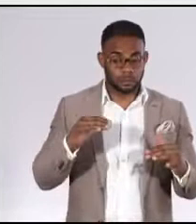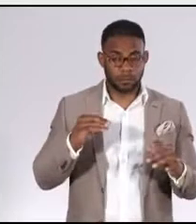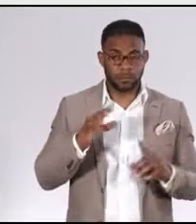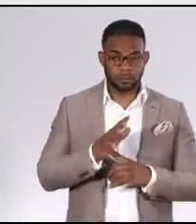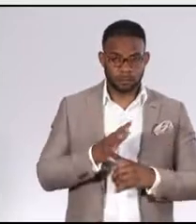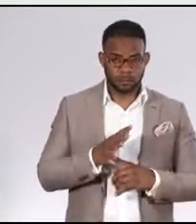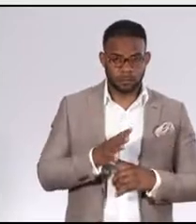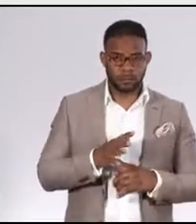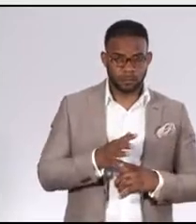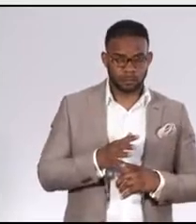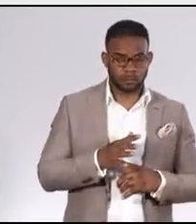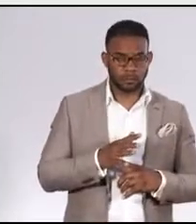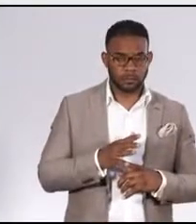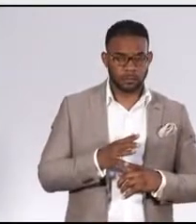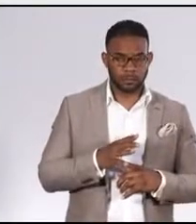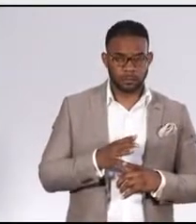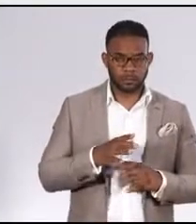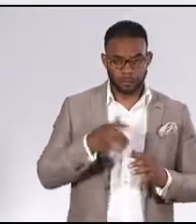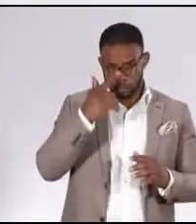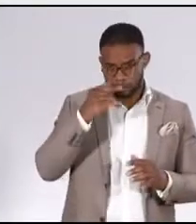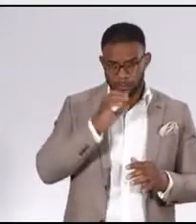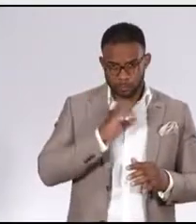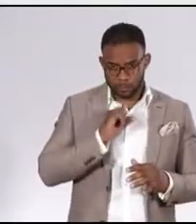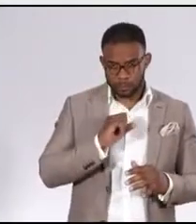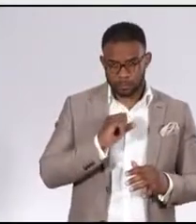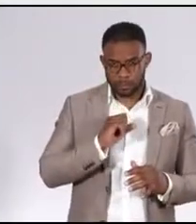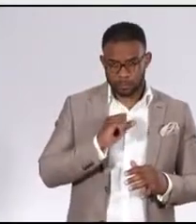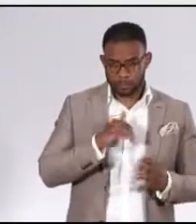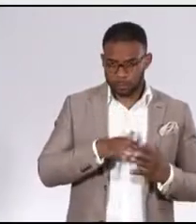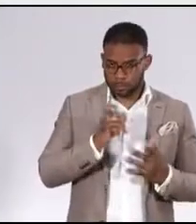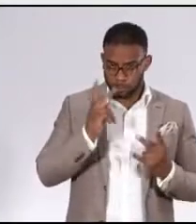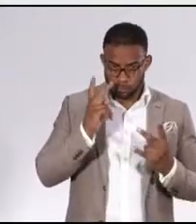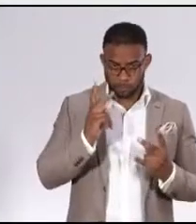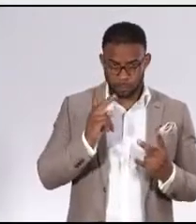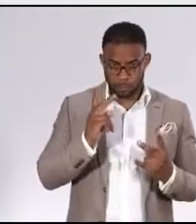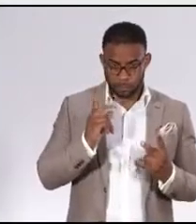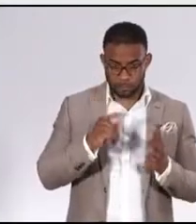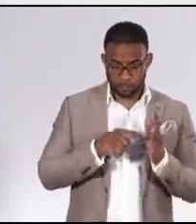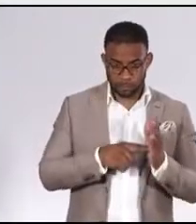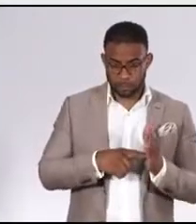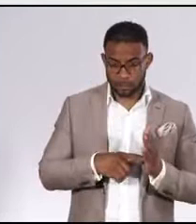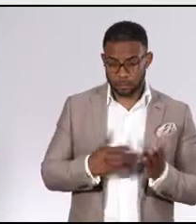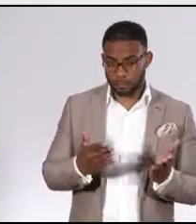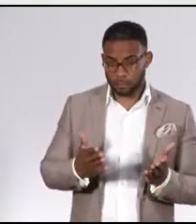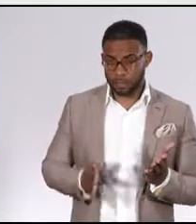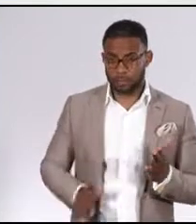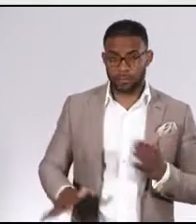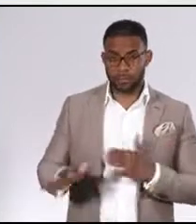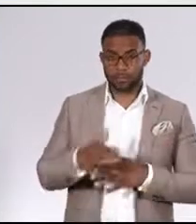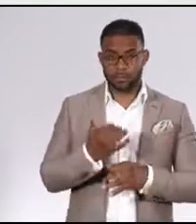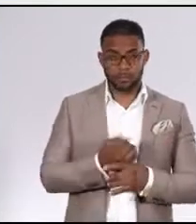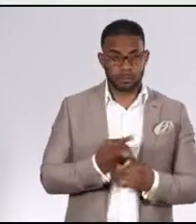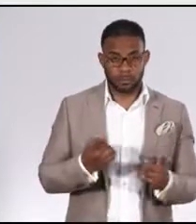um and do do aging. But again, we're seeing uh representation here across everything. And we don't see is